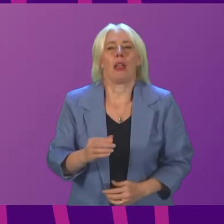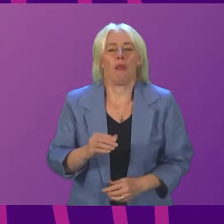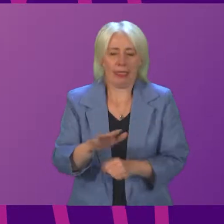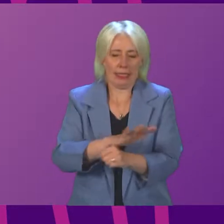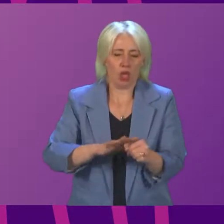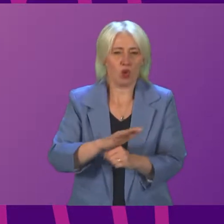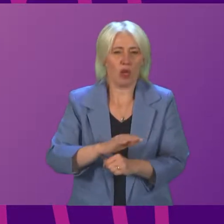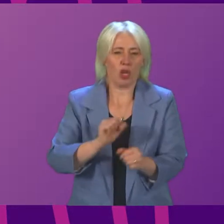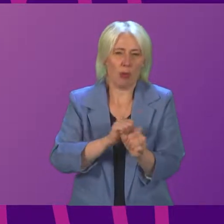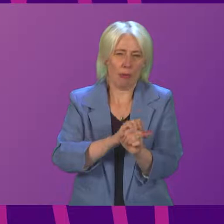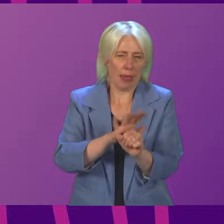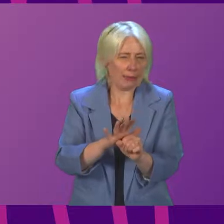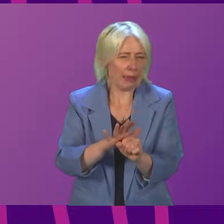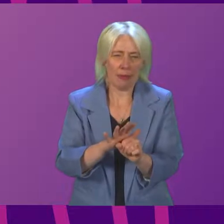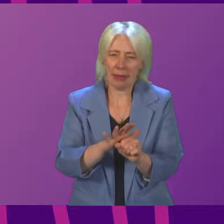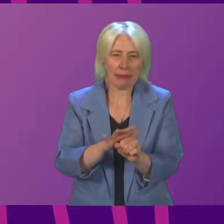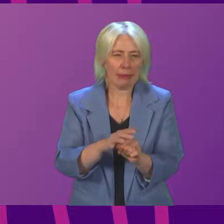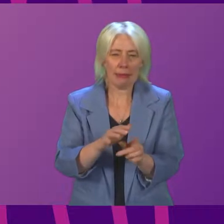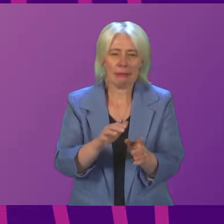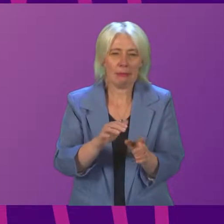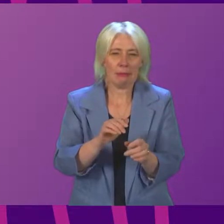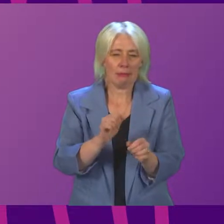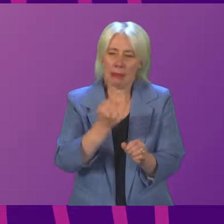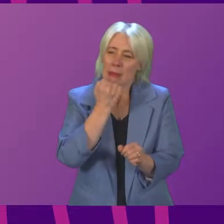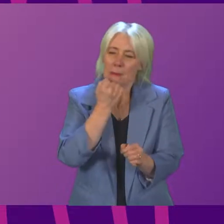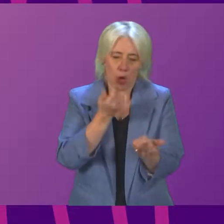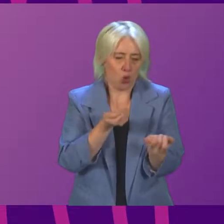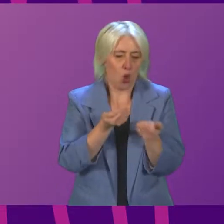in terms of getting the Covid numbers under control, and we are